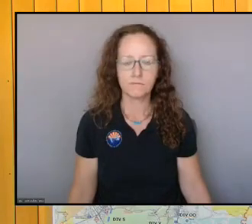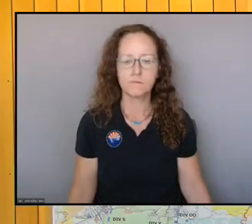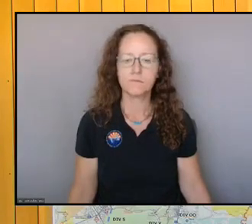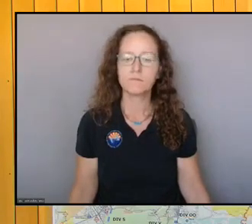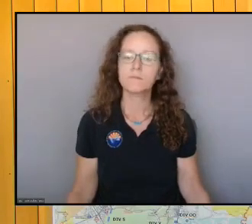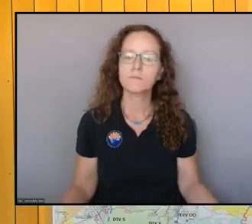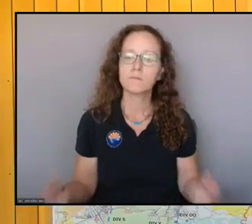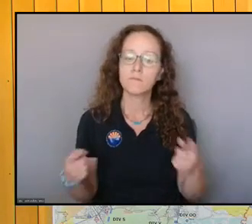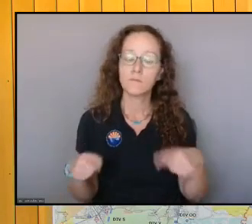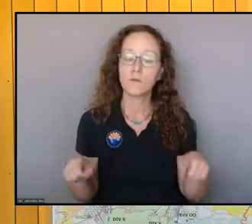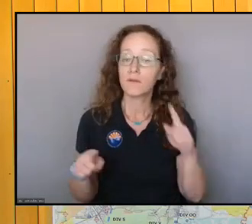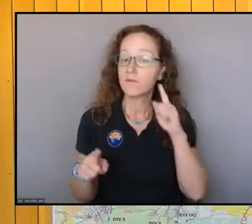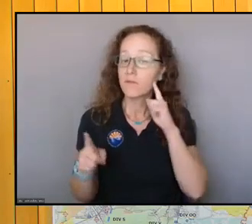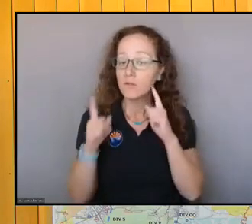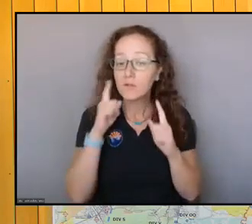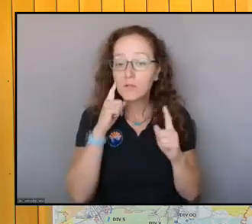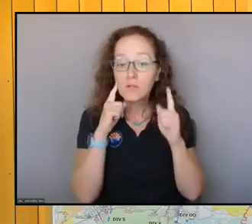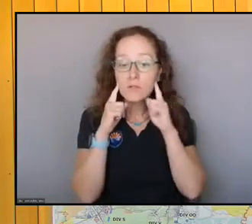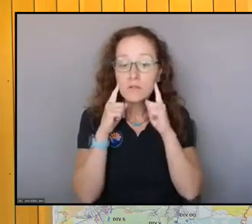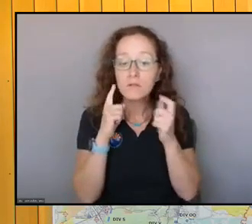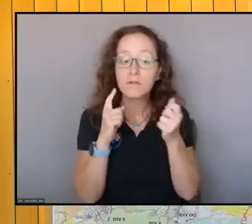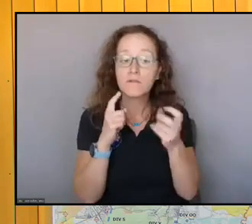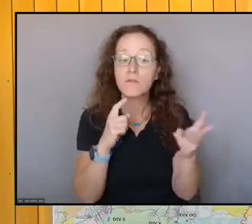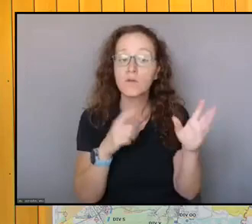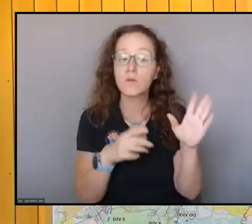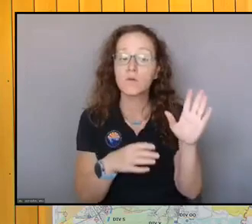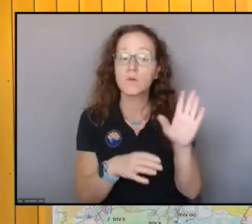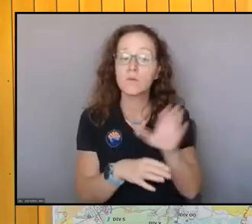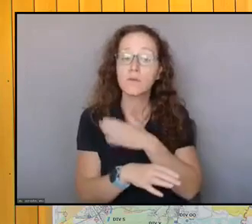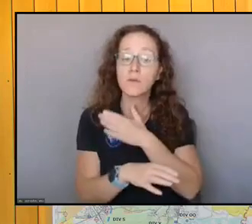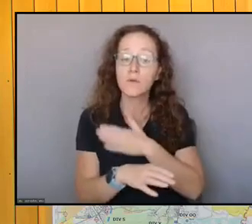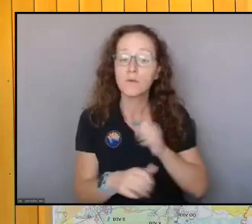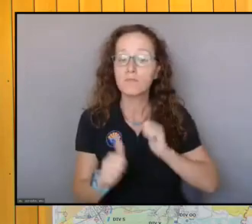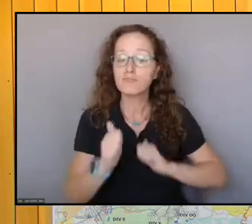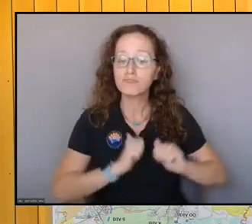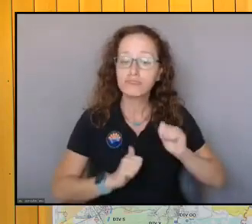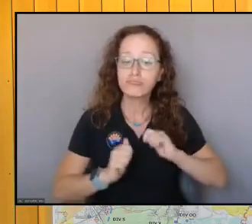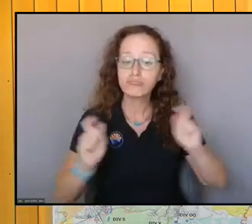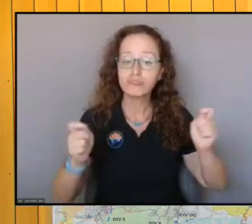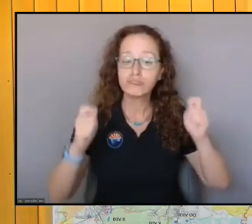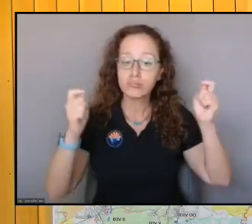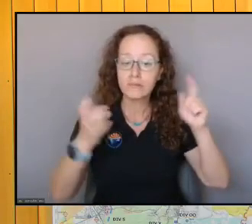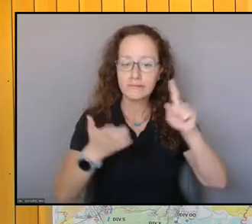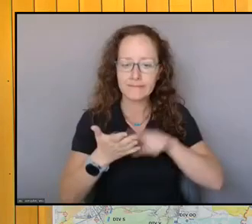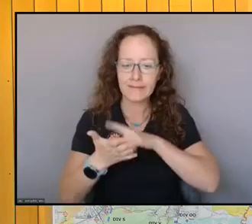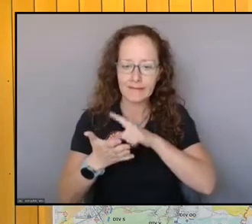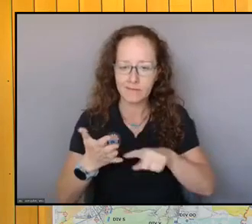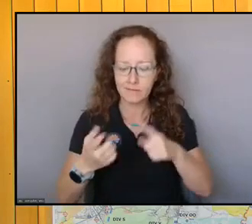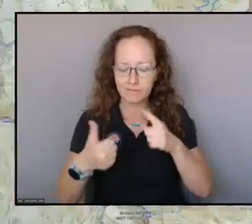AS YOU HAVE HEARD THERE HAVE BEEN SEVERAL MUSIC FESTIVALS CANCELLED. THERE WAS ONE IN THE TOWN OF TAOS